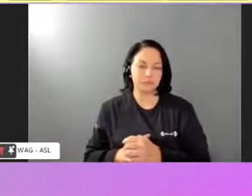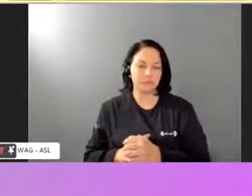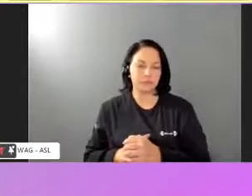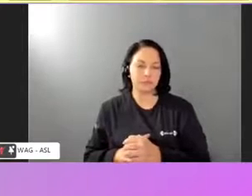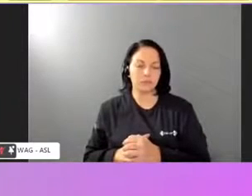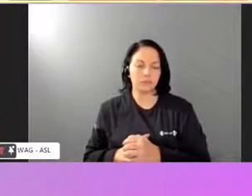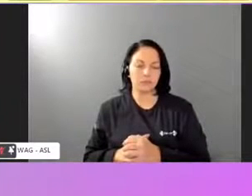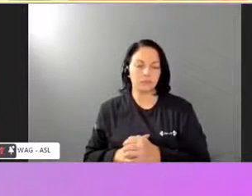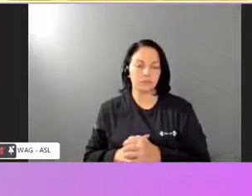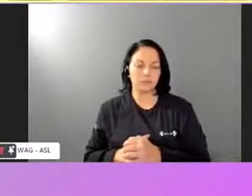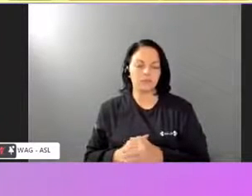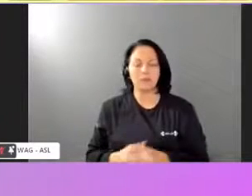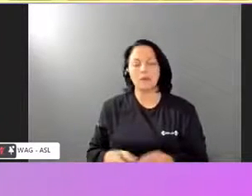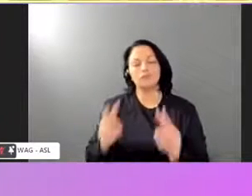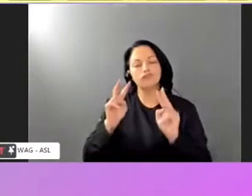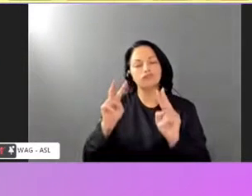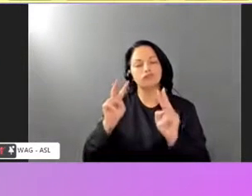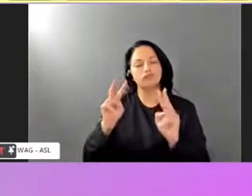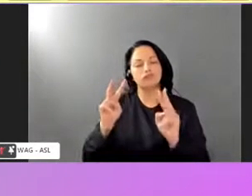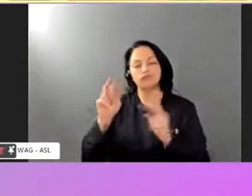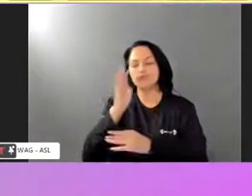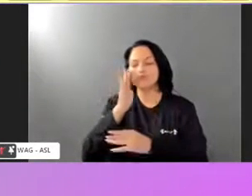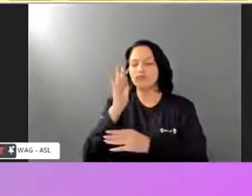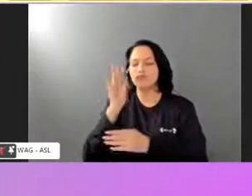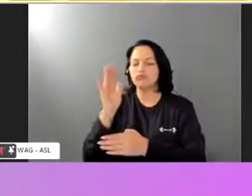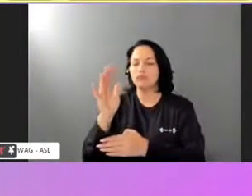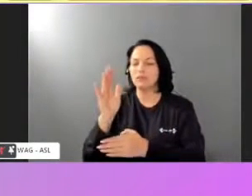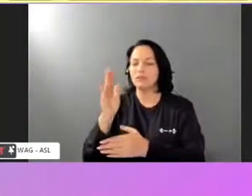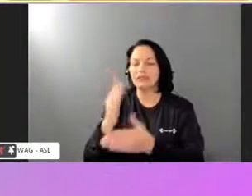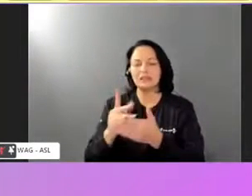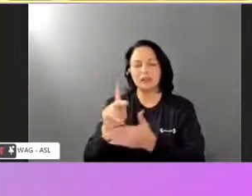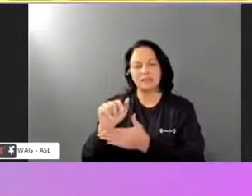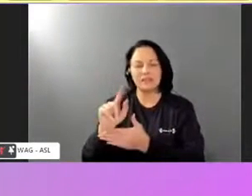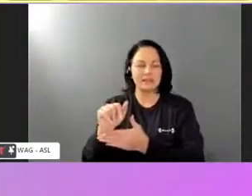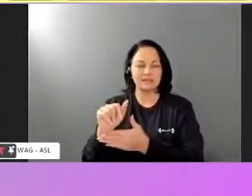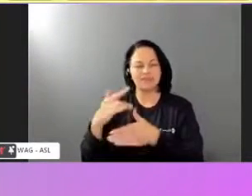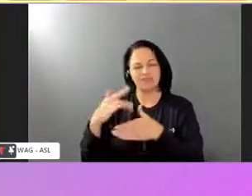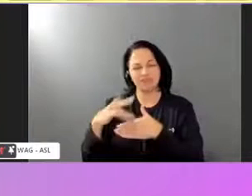These have been calculated by calculating the past five months